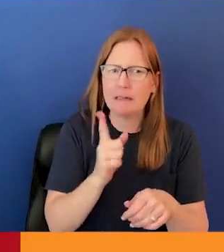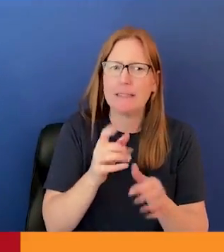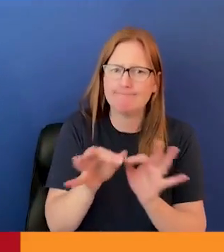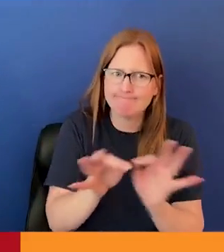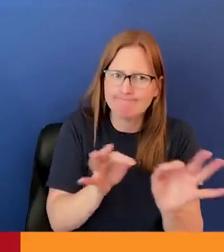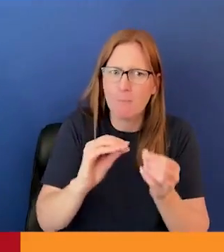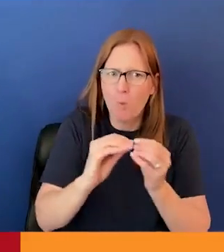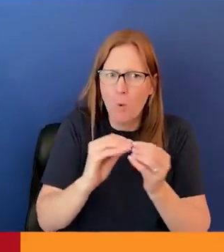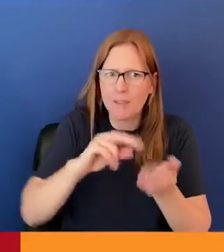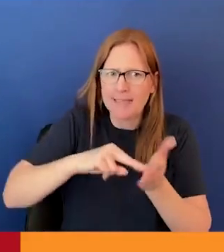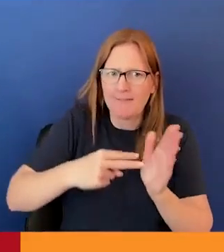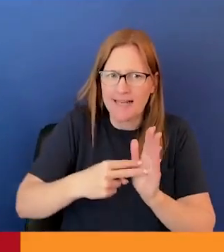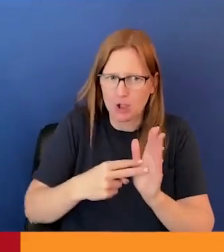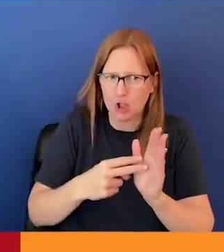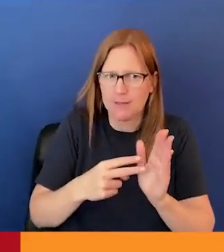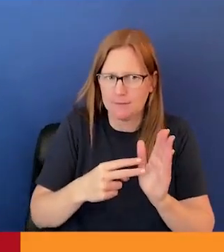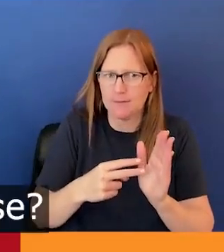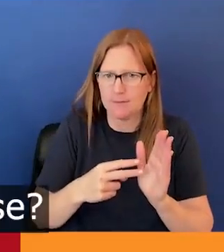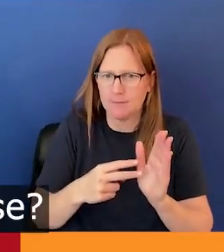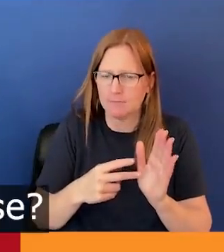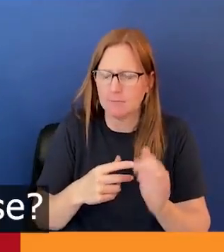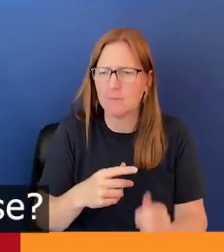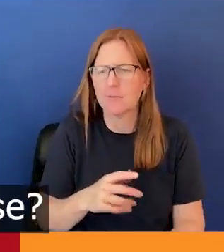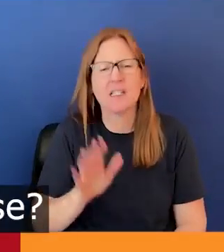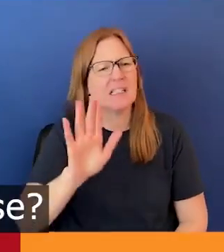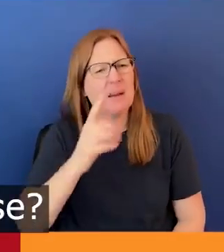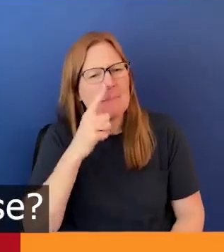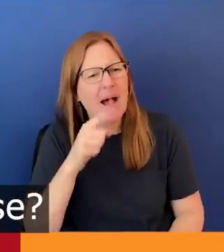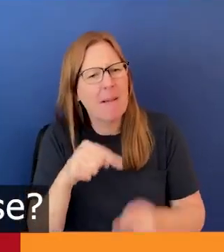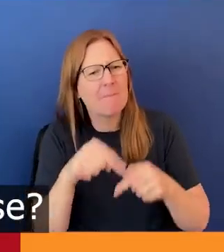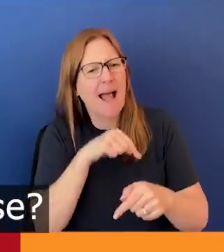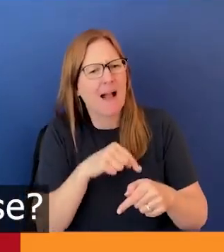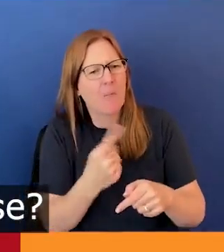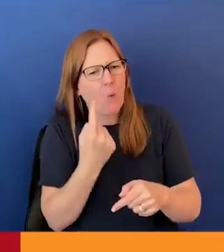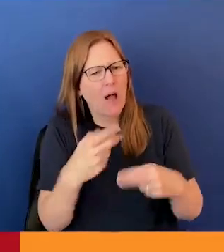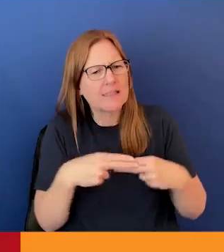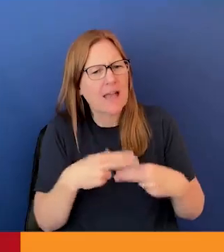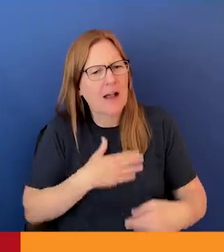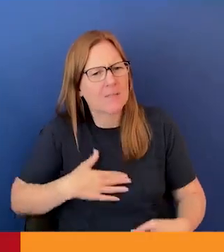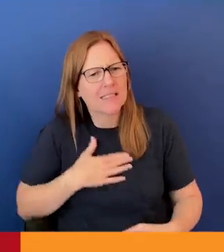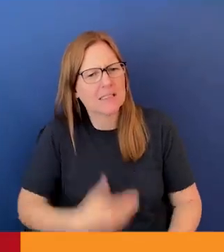[Jennifer Johnson]: Okay. [Kelly Cronin]: so. [Camille Anoll-Hunter]: Can we go back one slide, please? [Jennifer Johnson]: Okay.